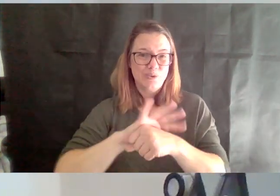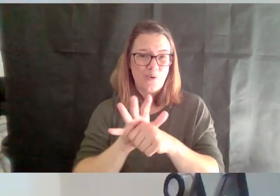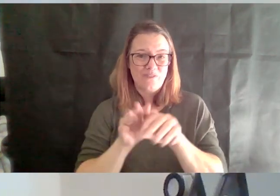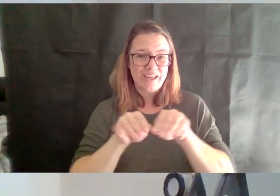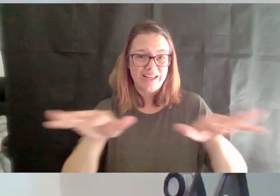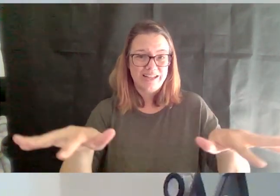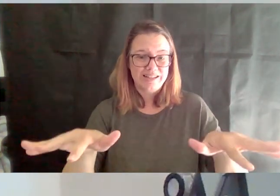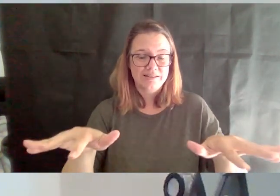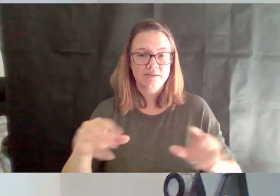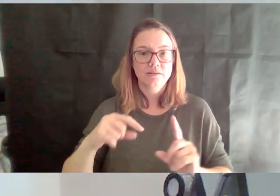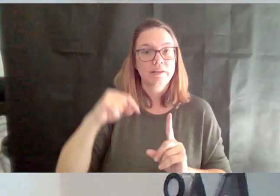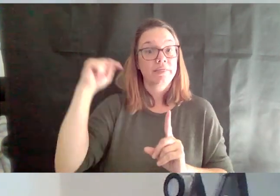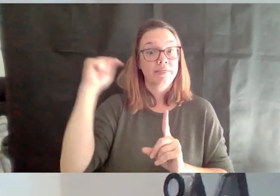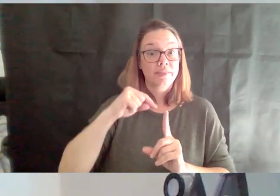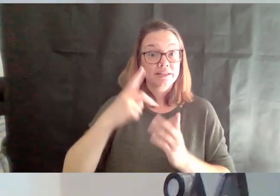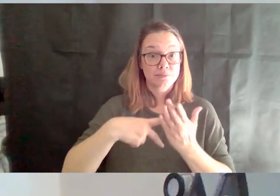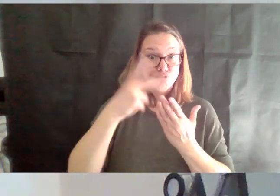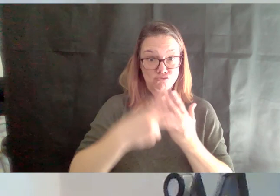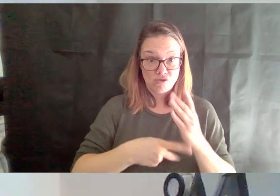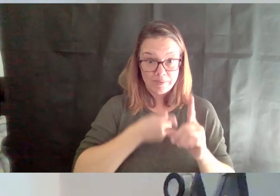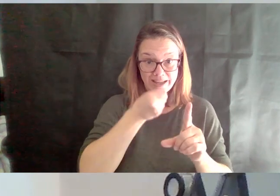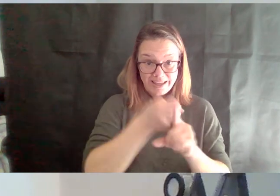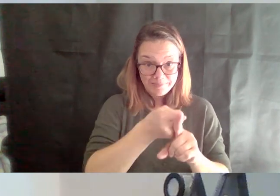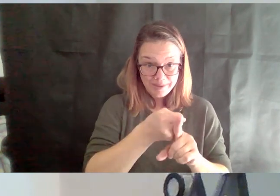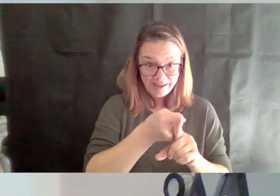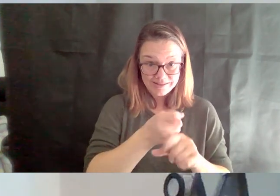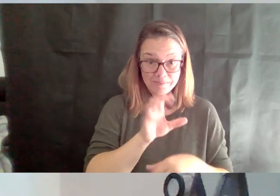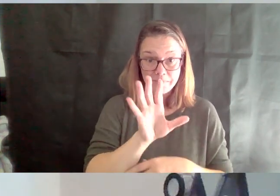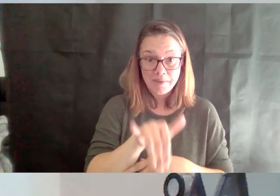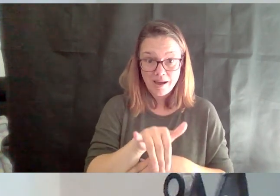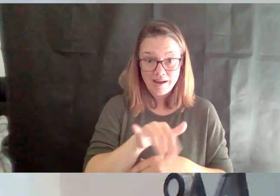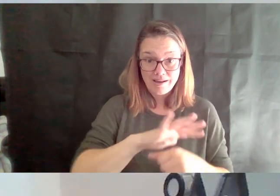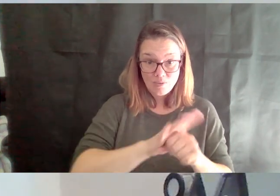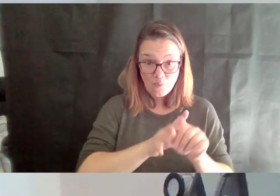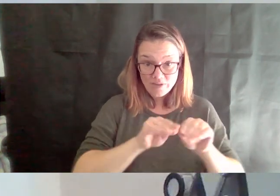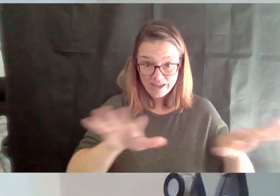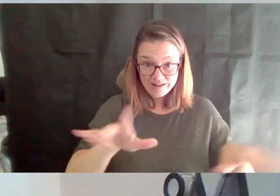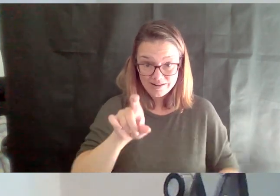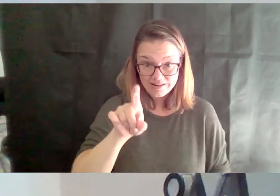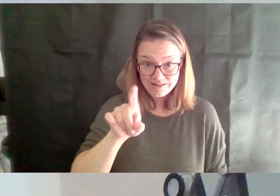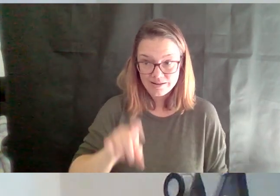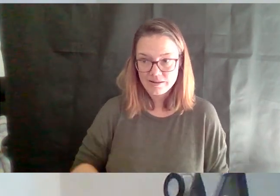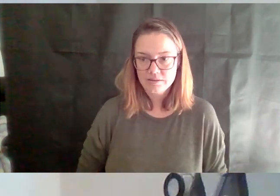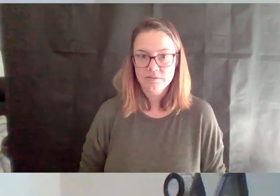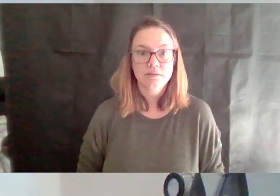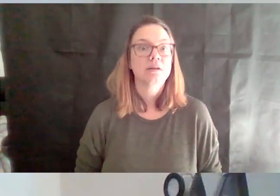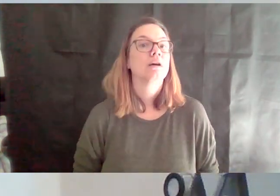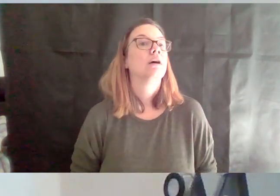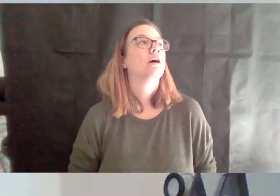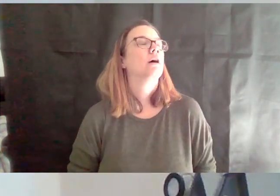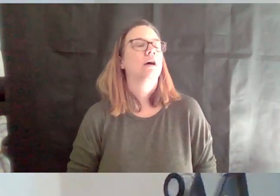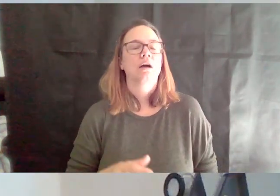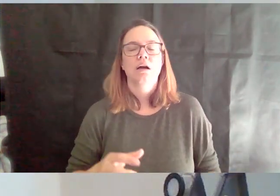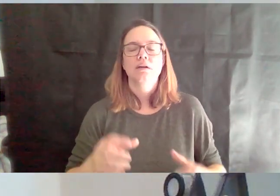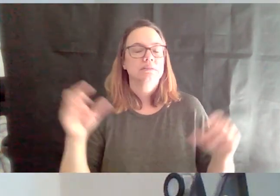has this program been impacted by COVID-19? So much.